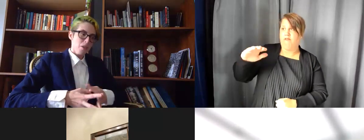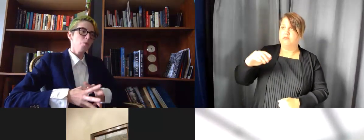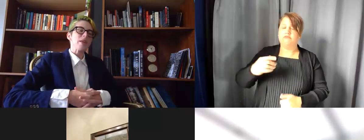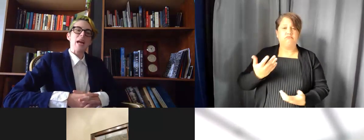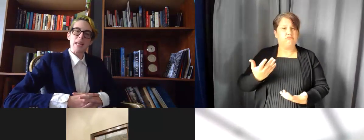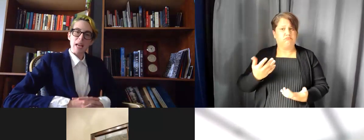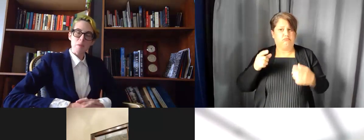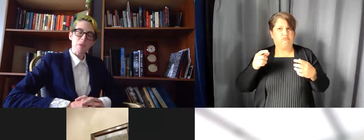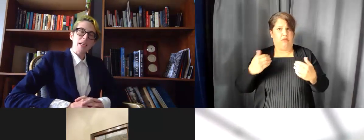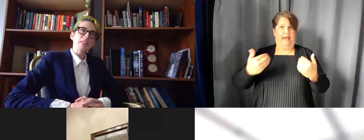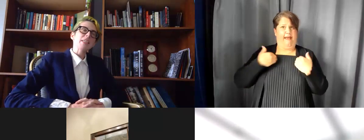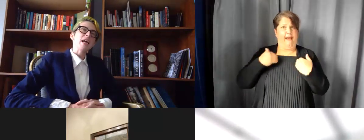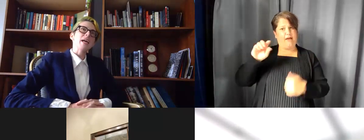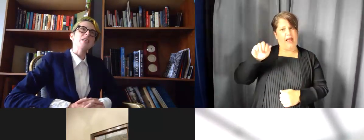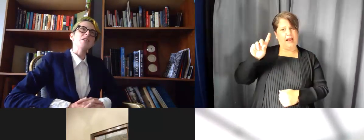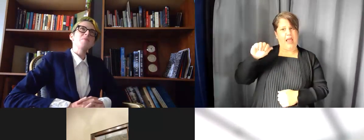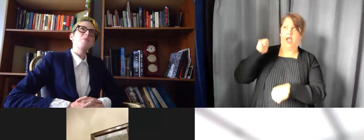Farrah Garland: with the Ada in place, and